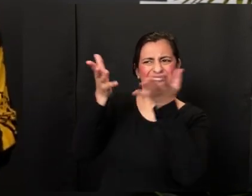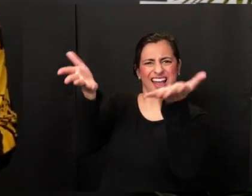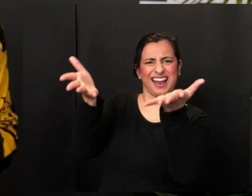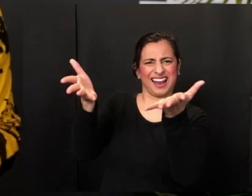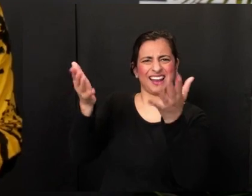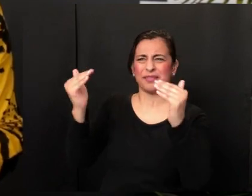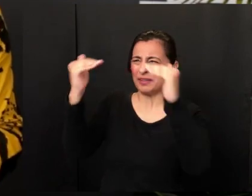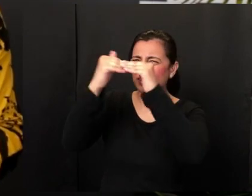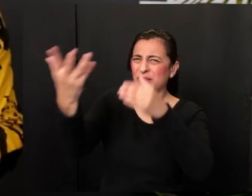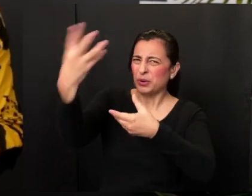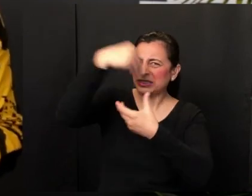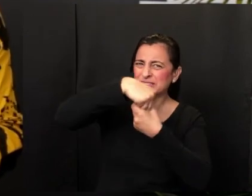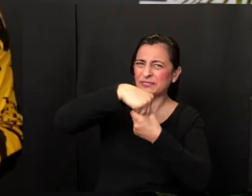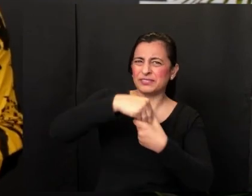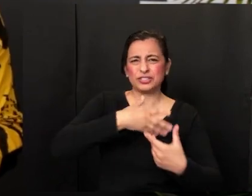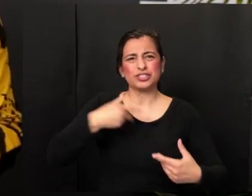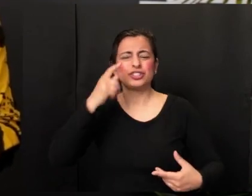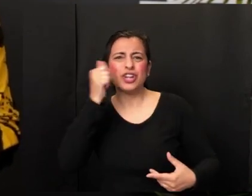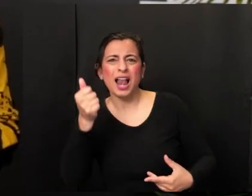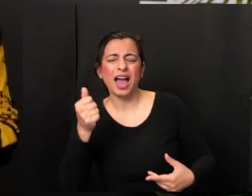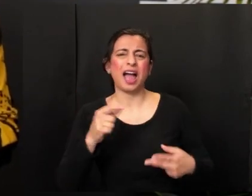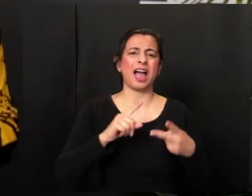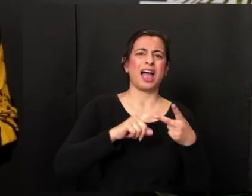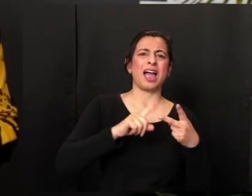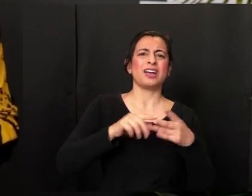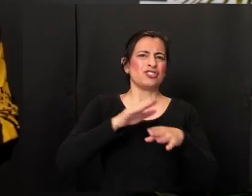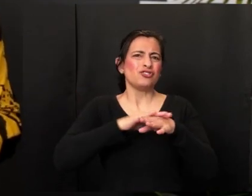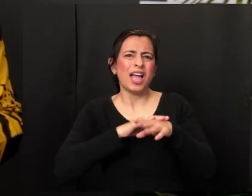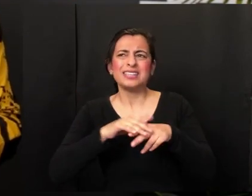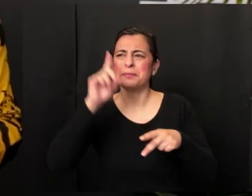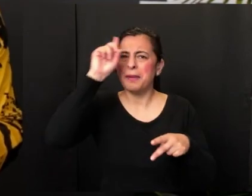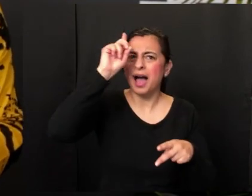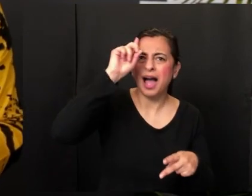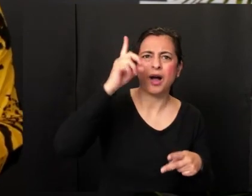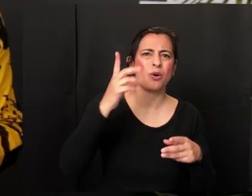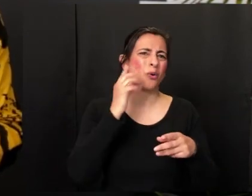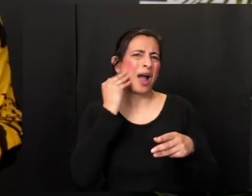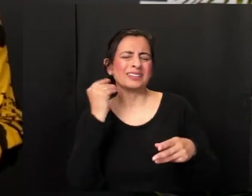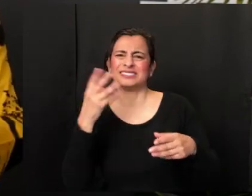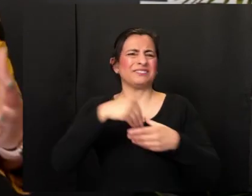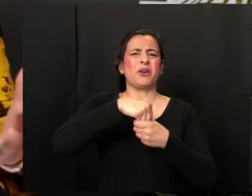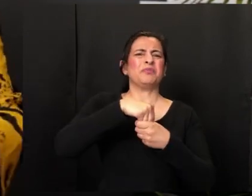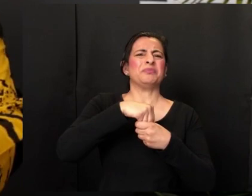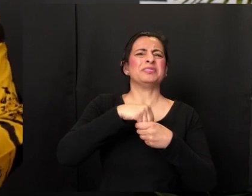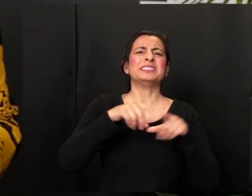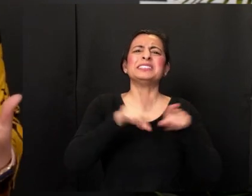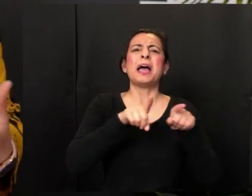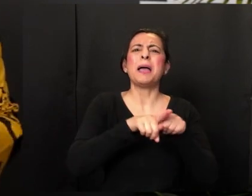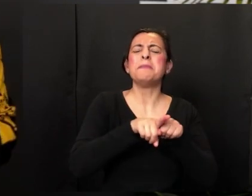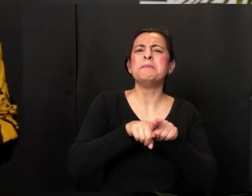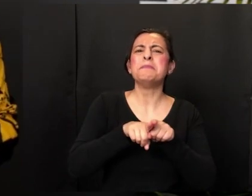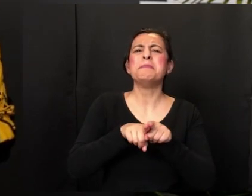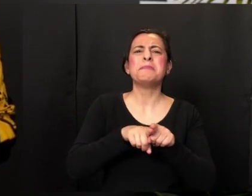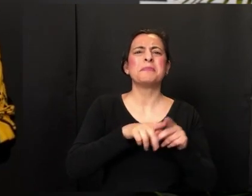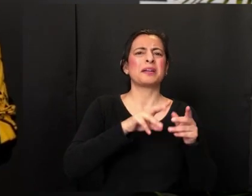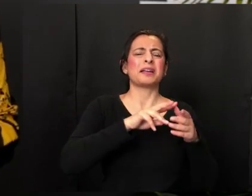and it’s not a trap that you want to fall into. Include people with disabilities into the decision-making process of it all.